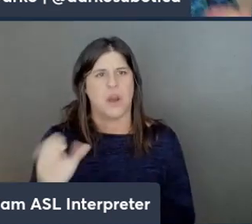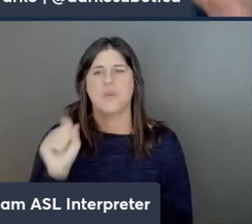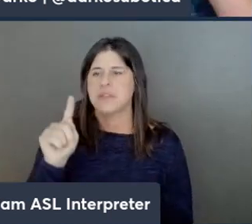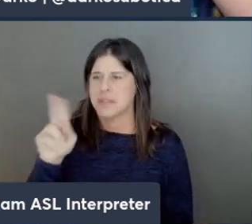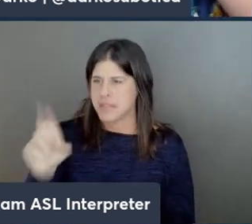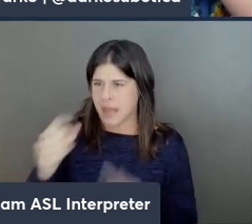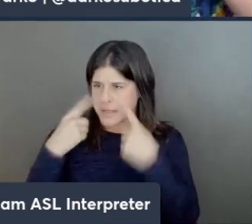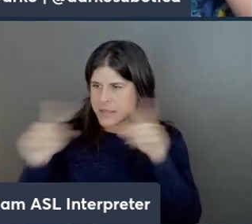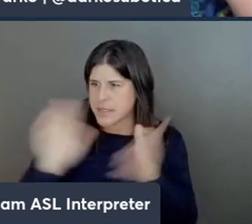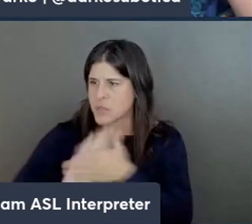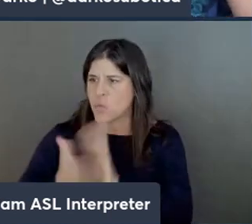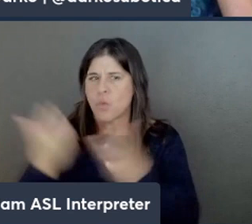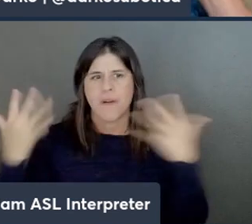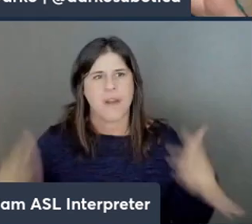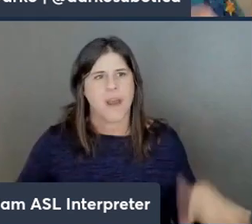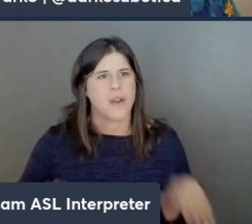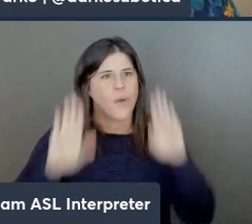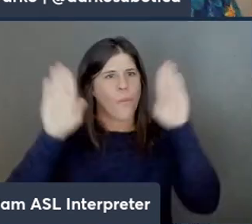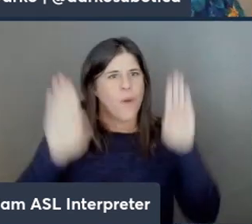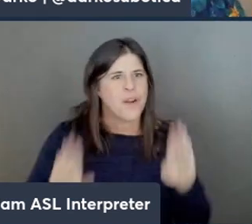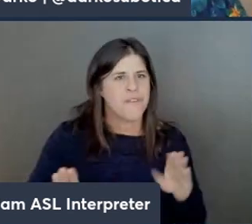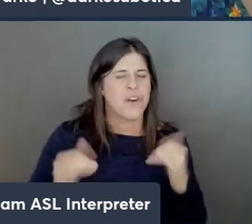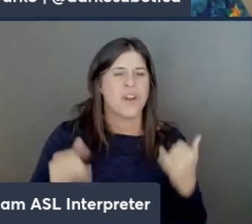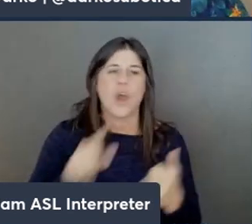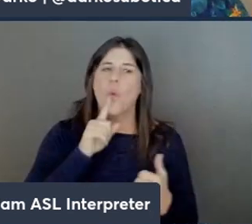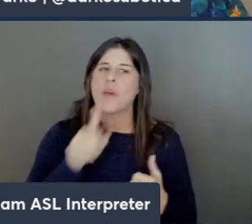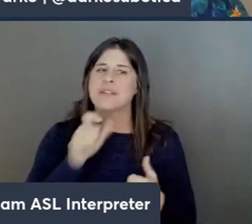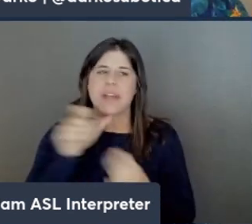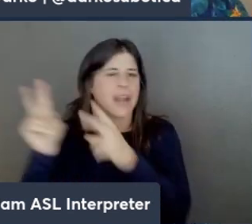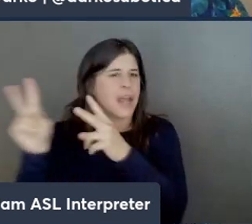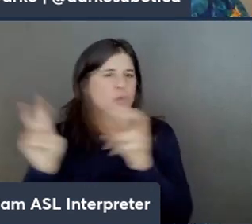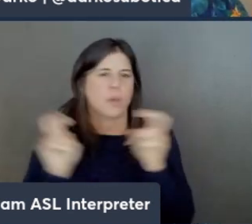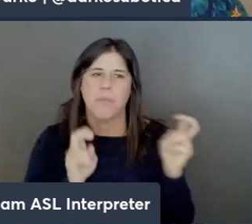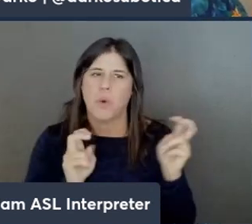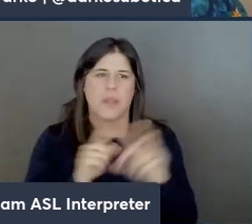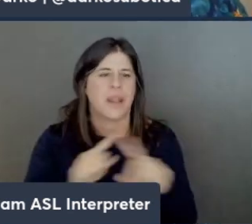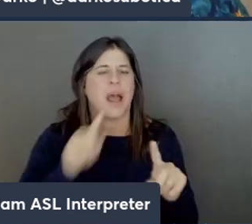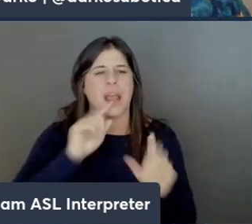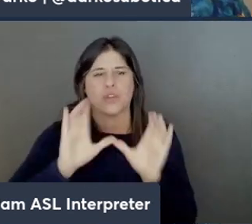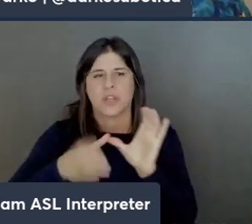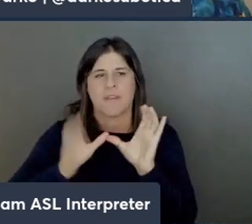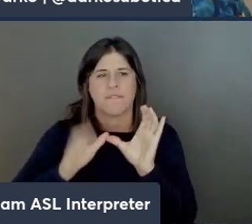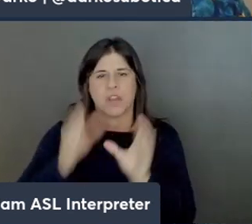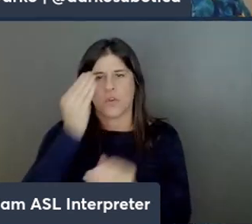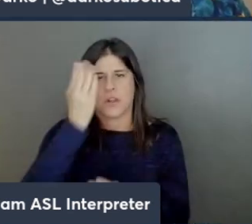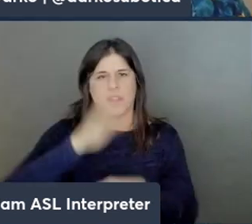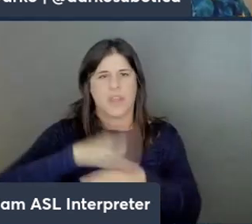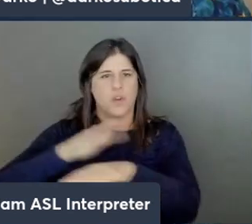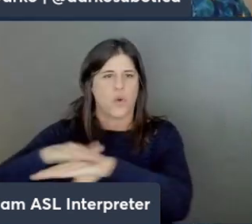Well done. Wonderful. Well that's not actually polling it. Actually I've configured this notifications channel.